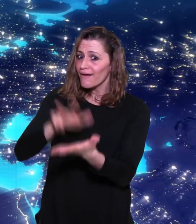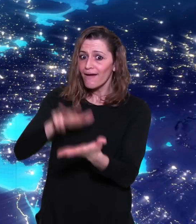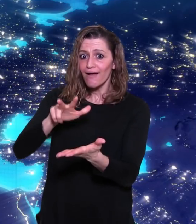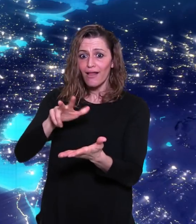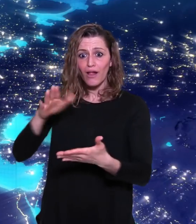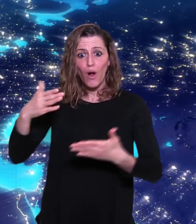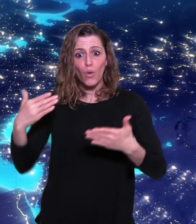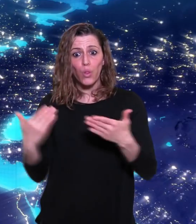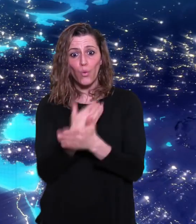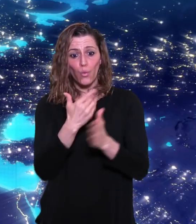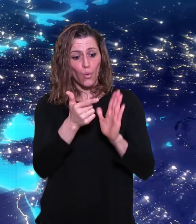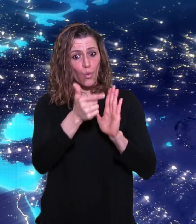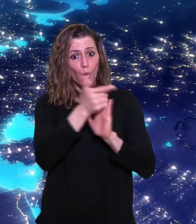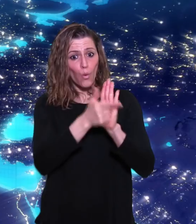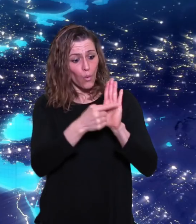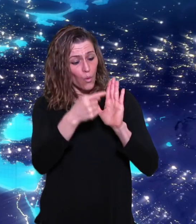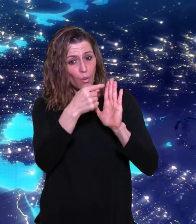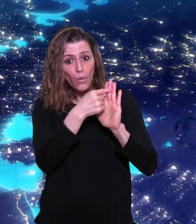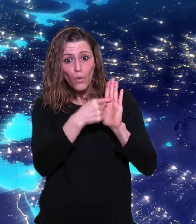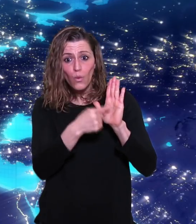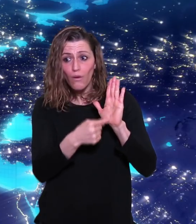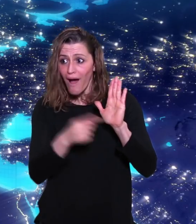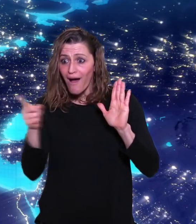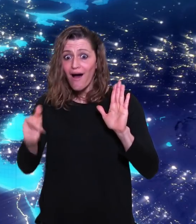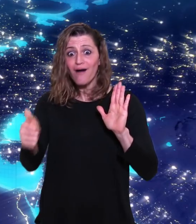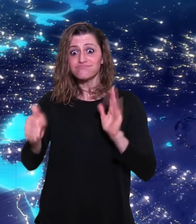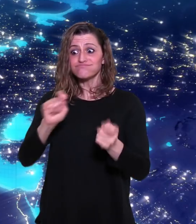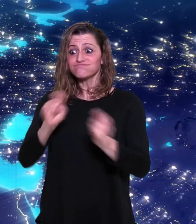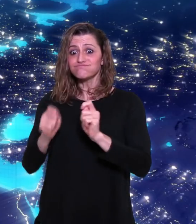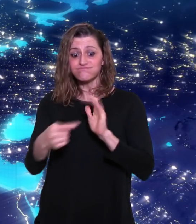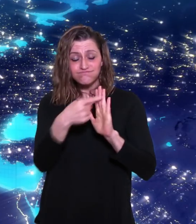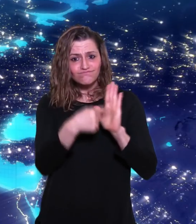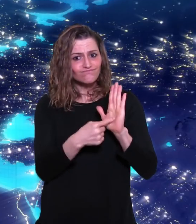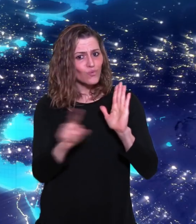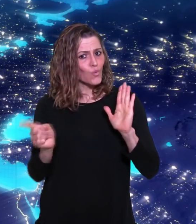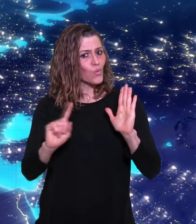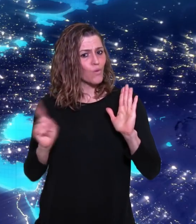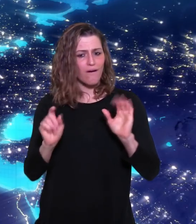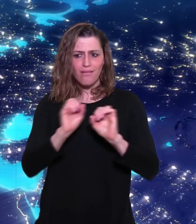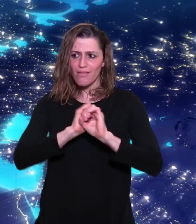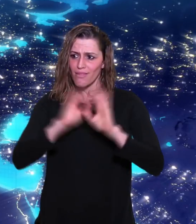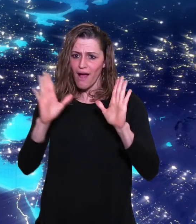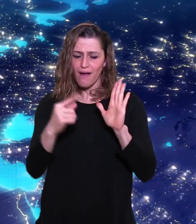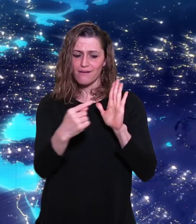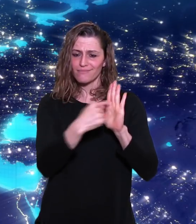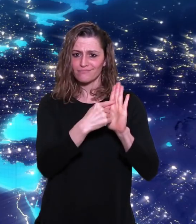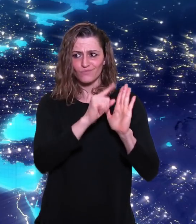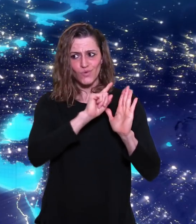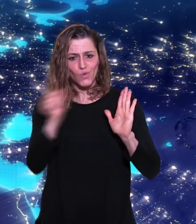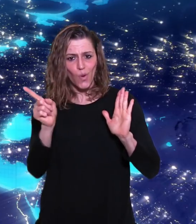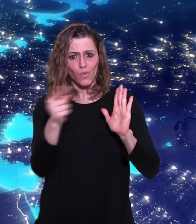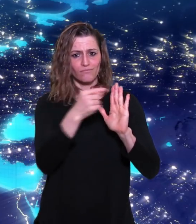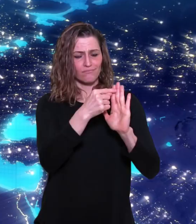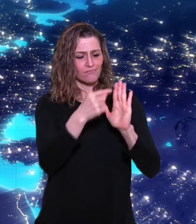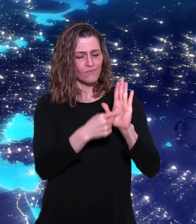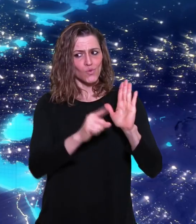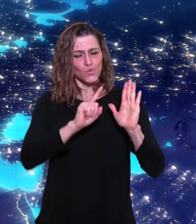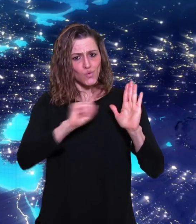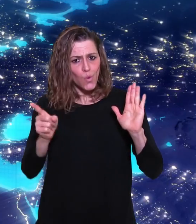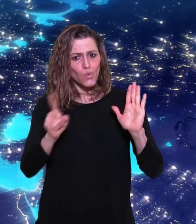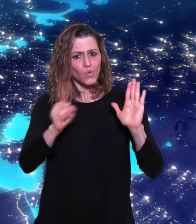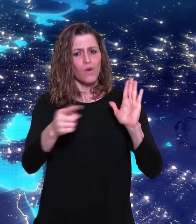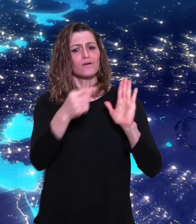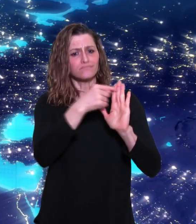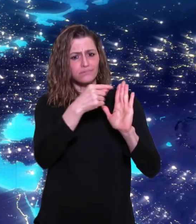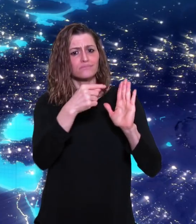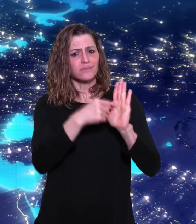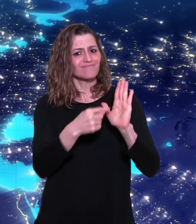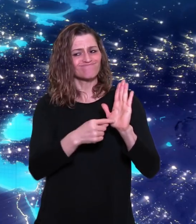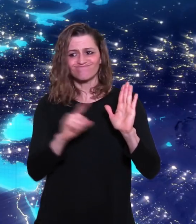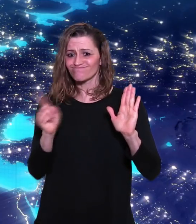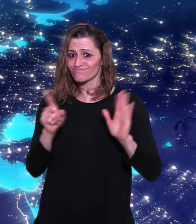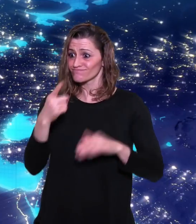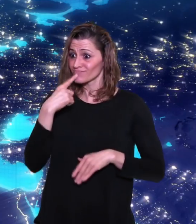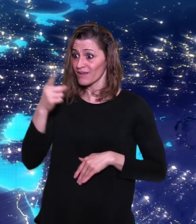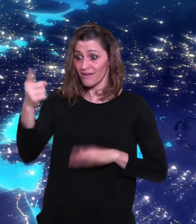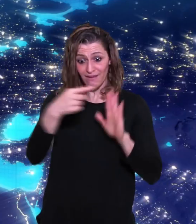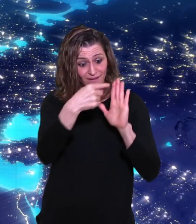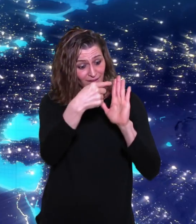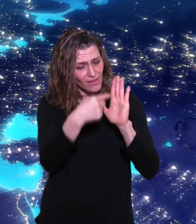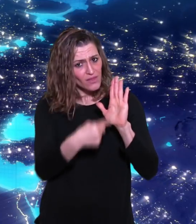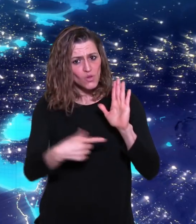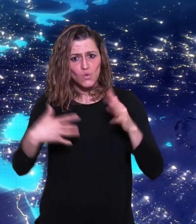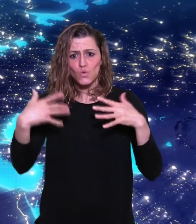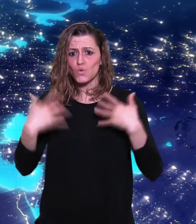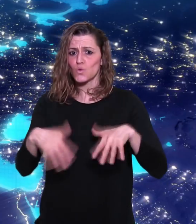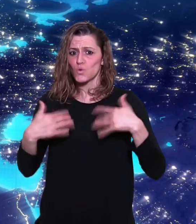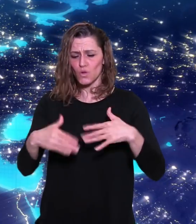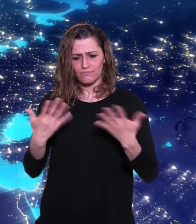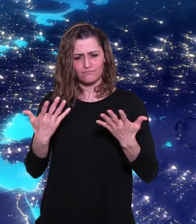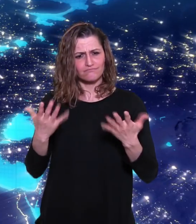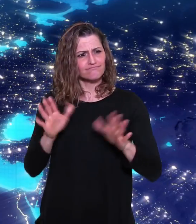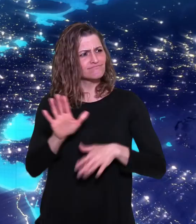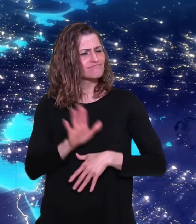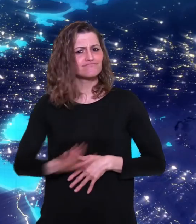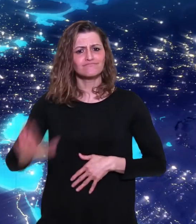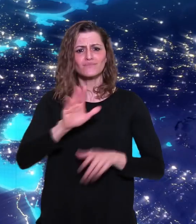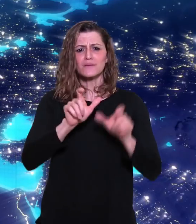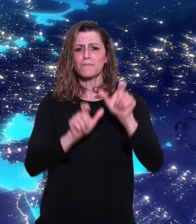of their new laws and that it violated basic human rights.